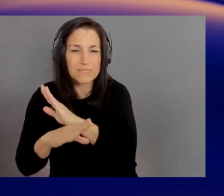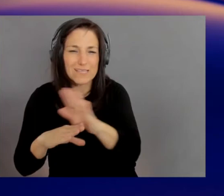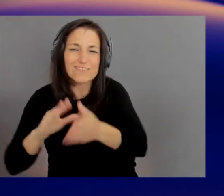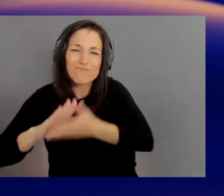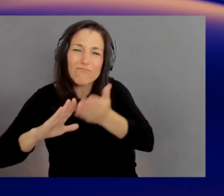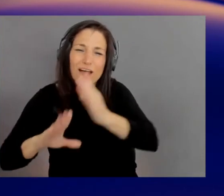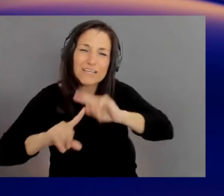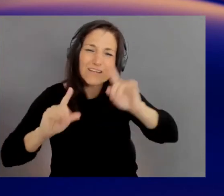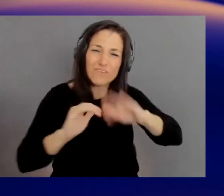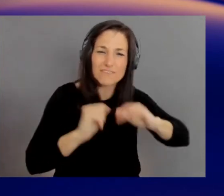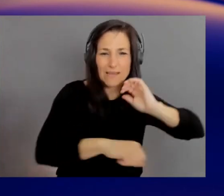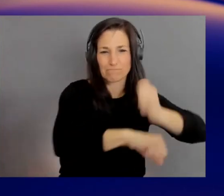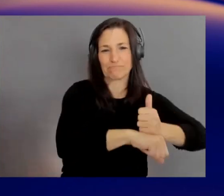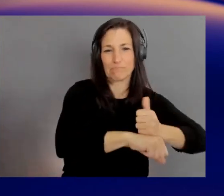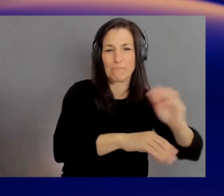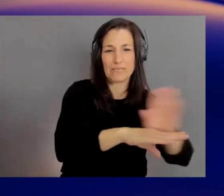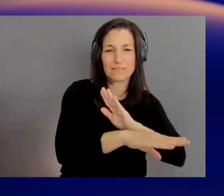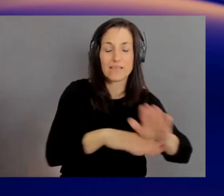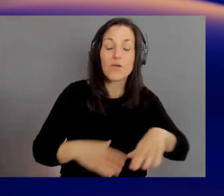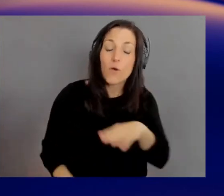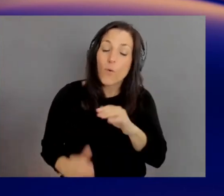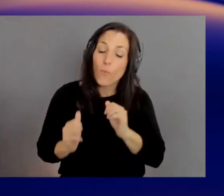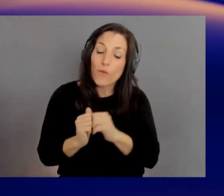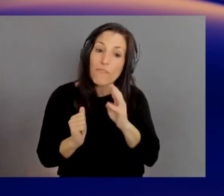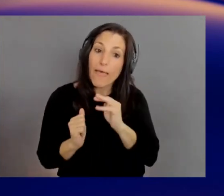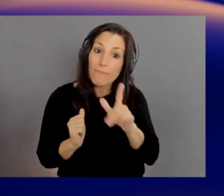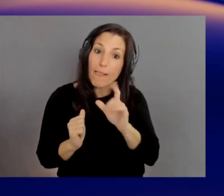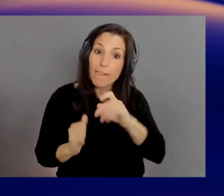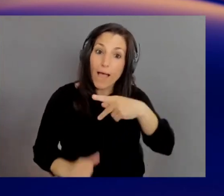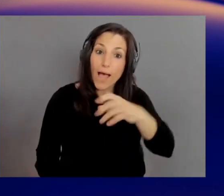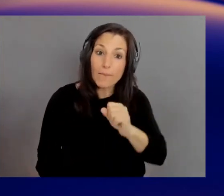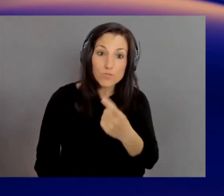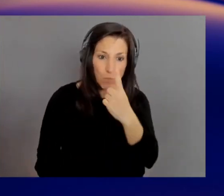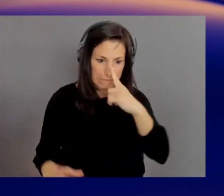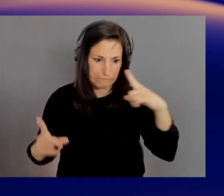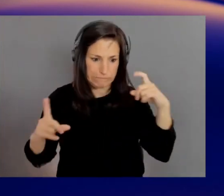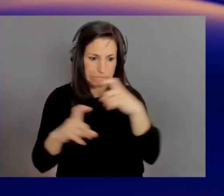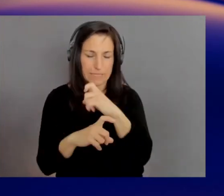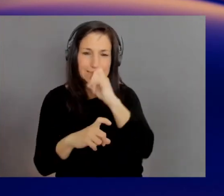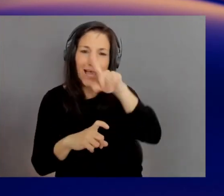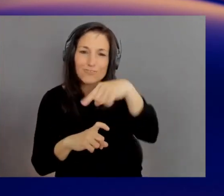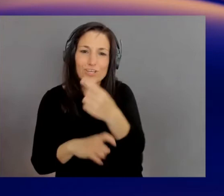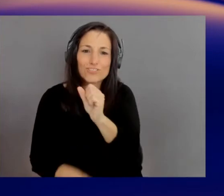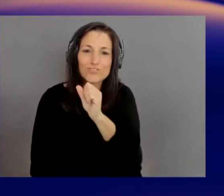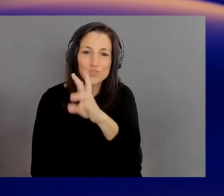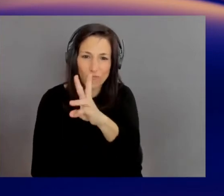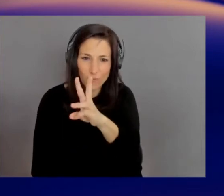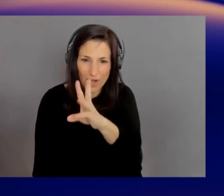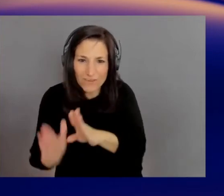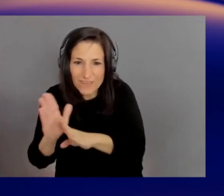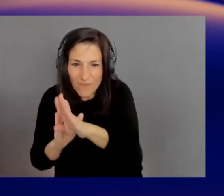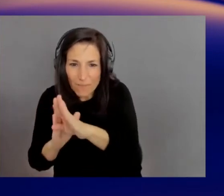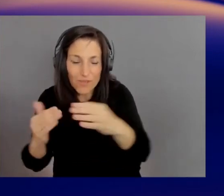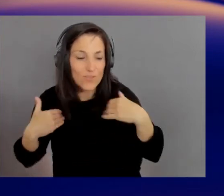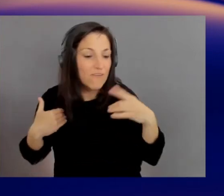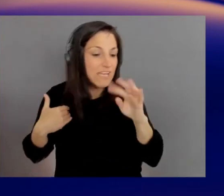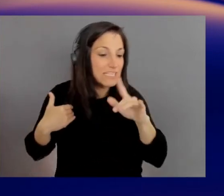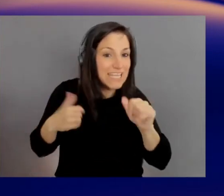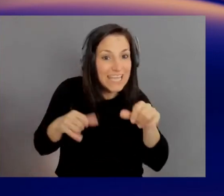One of the complexities that gets brought in is it's not just software development anymore. We also have data engineers. We have ML engineers. We have data scientists.